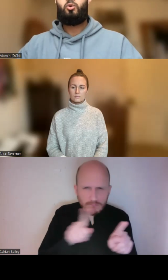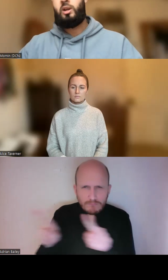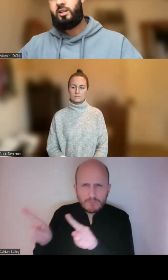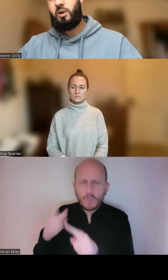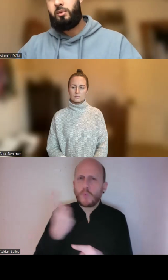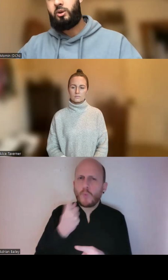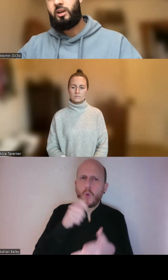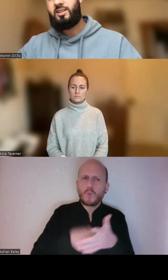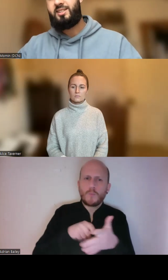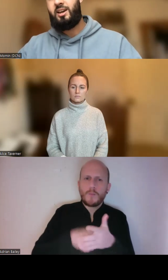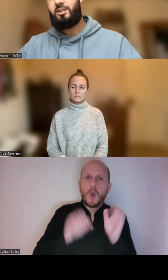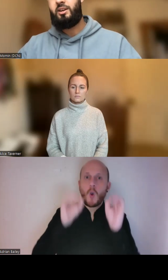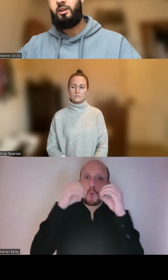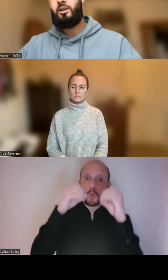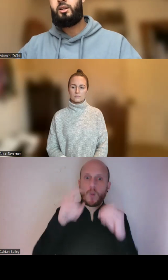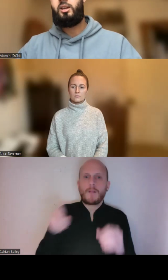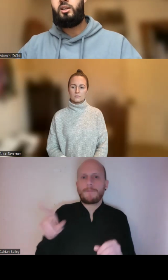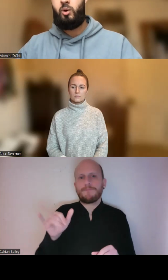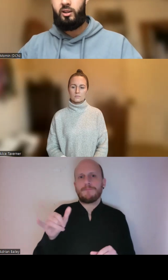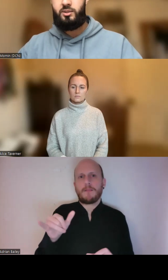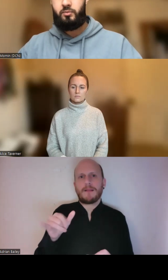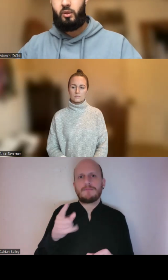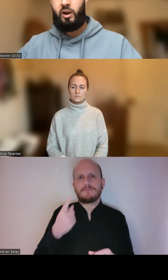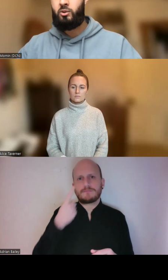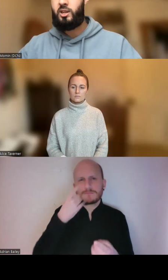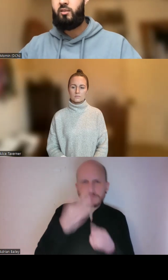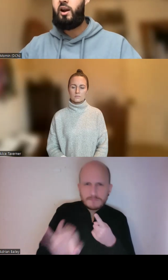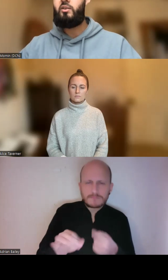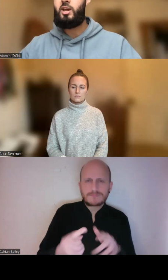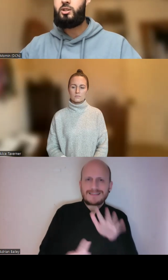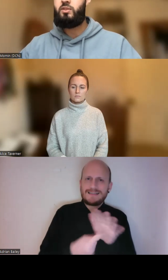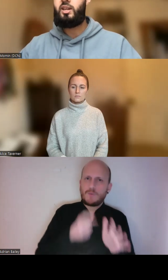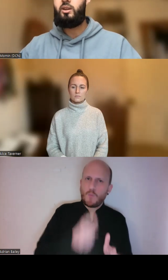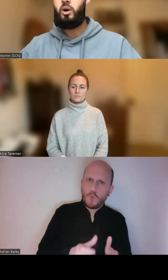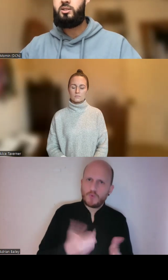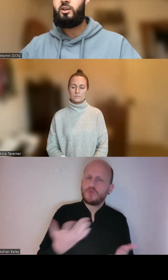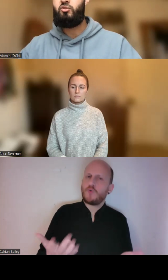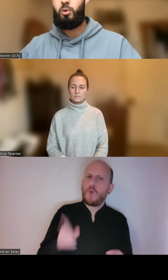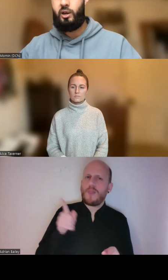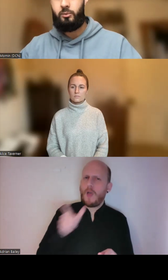Google Ads might be looking at certain keywords or certain variations of the keywords that you've put in.